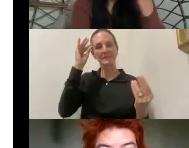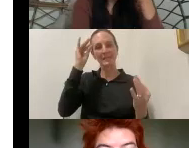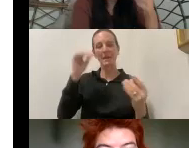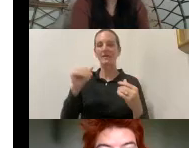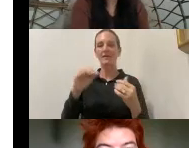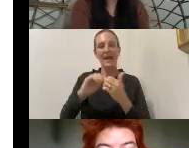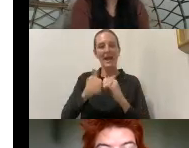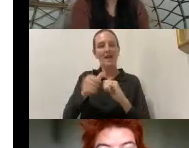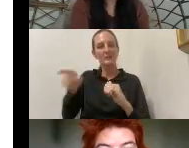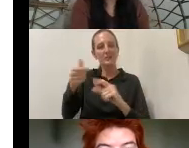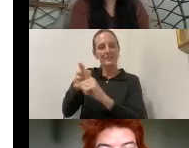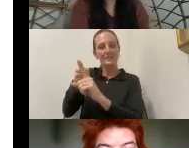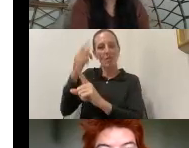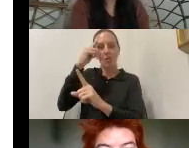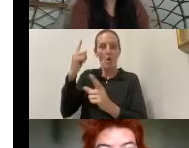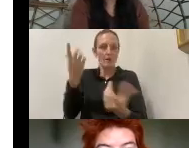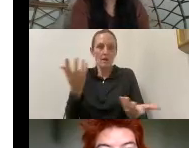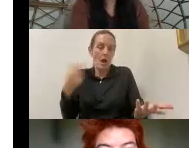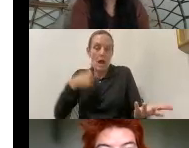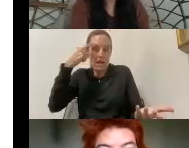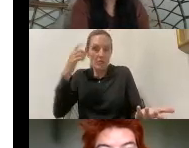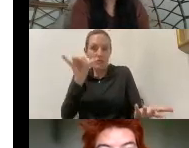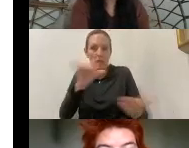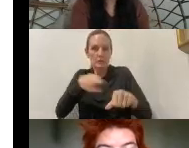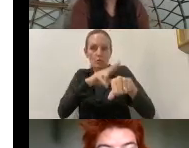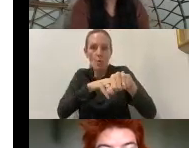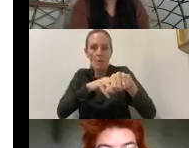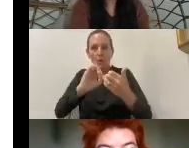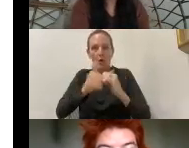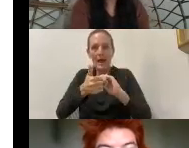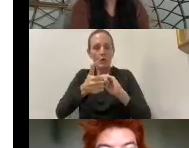so normal to learn about our culture and how to live off the land and how she thought that